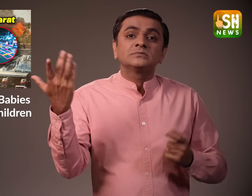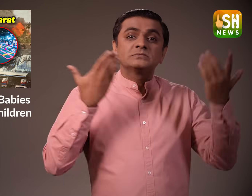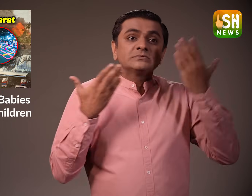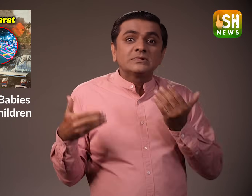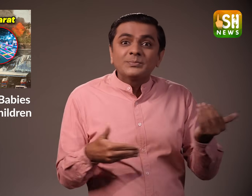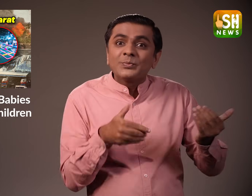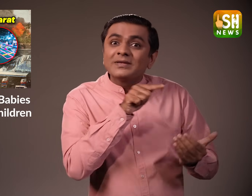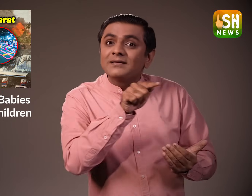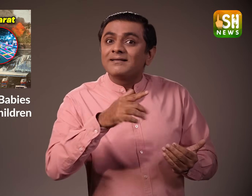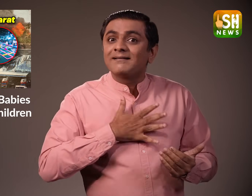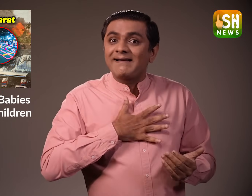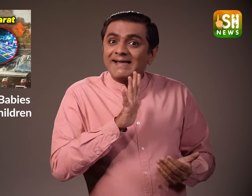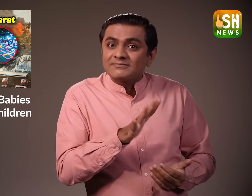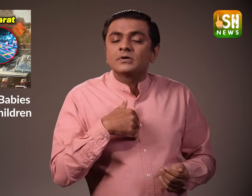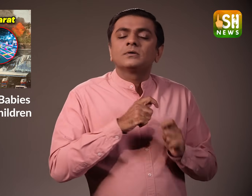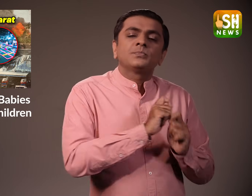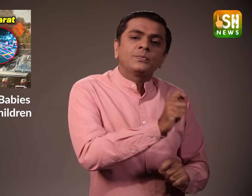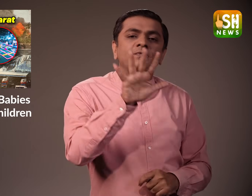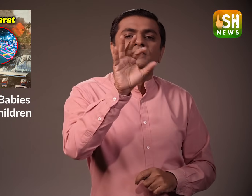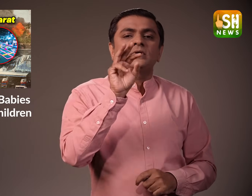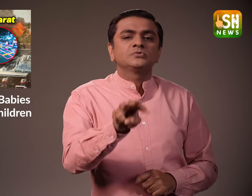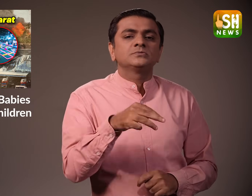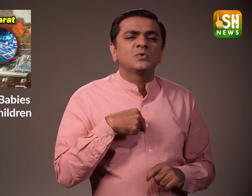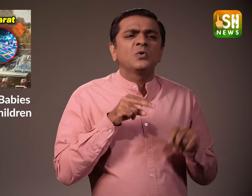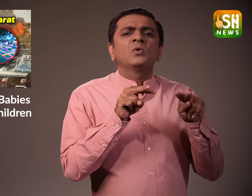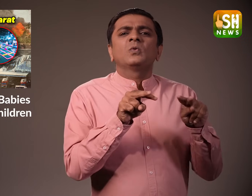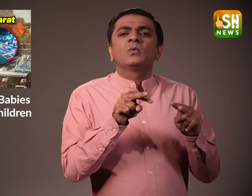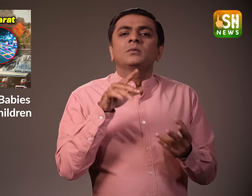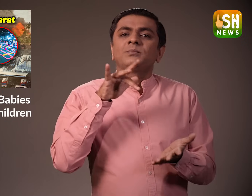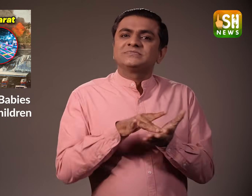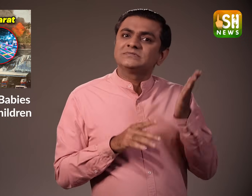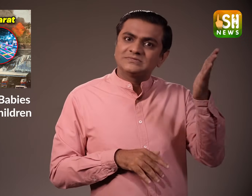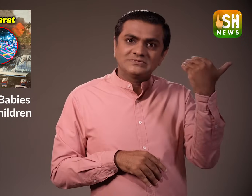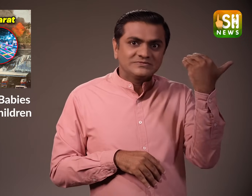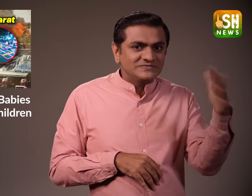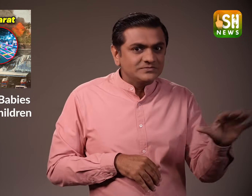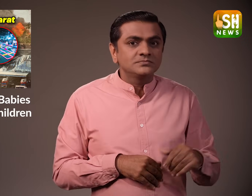Additionally, ₹50,000 will be given to the families of the injured babies.